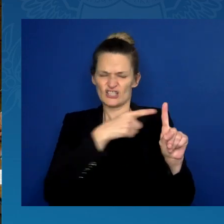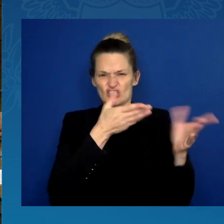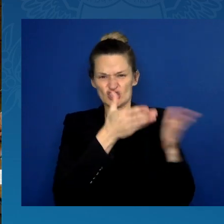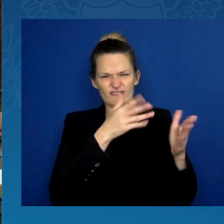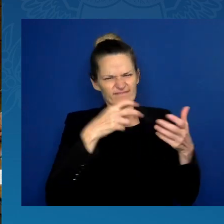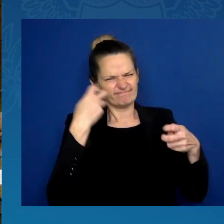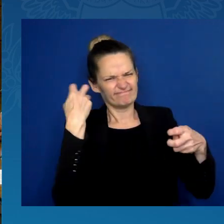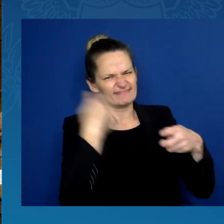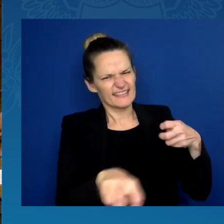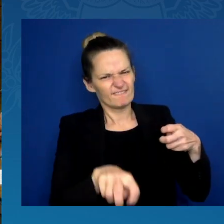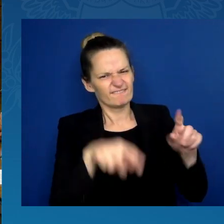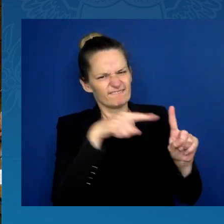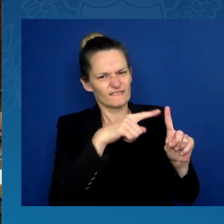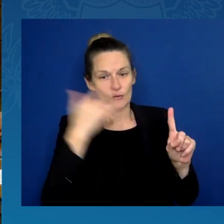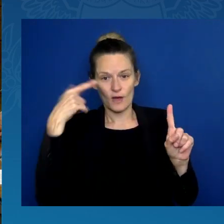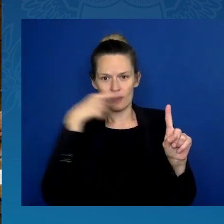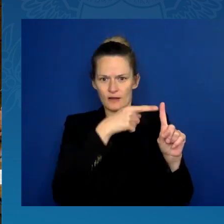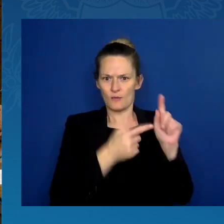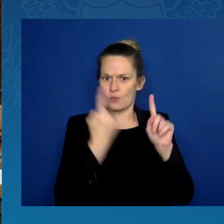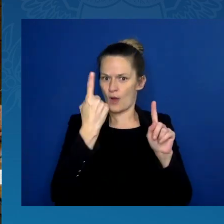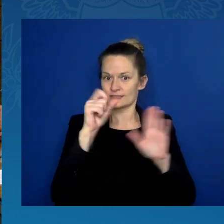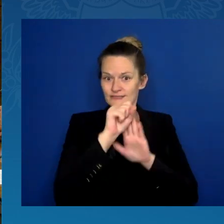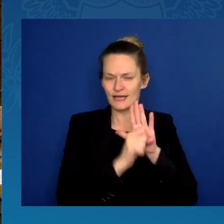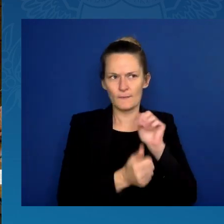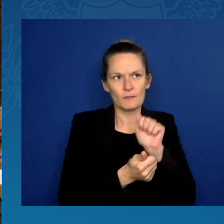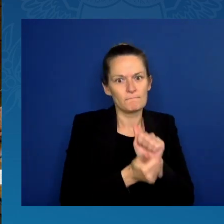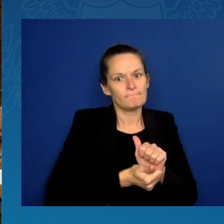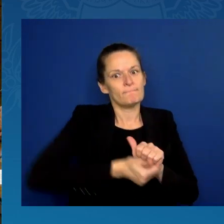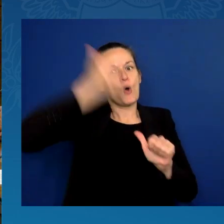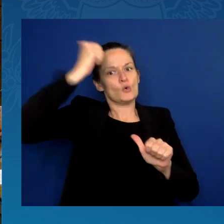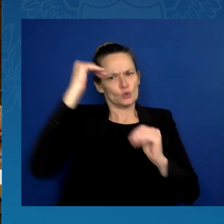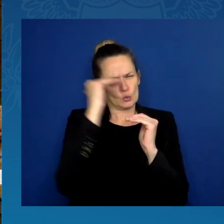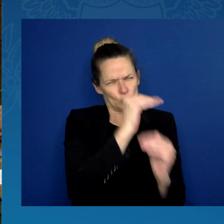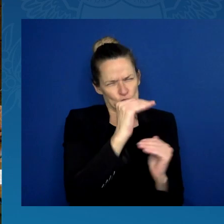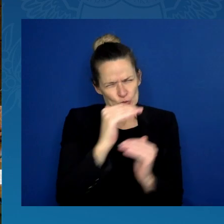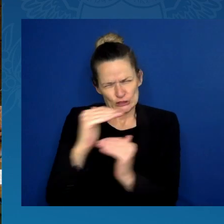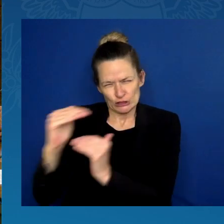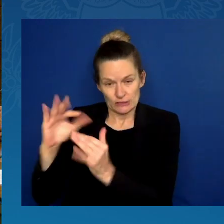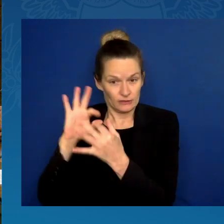when it comes to abortion and access to two abortions. We have a law that was put into place